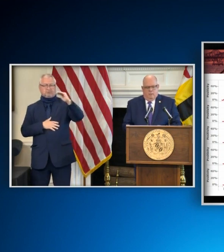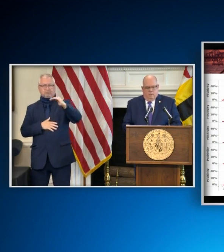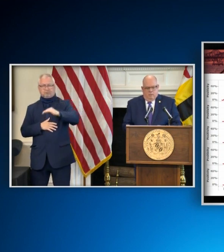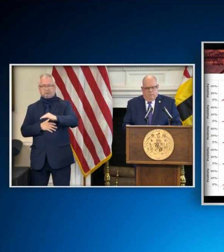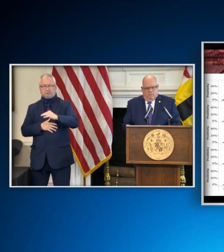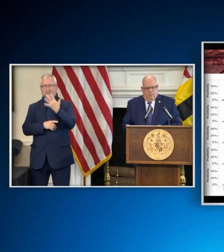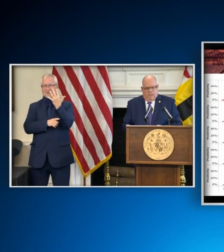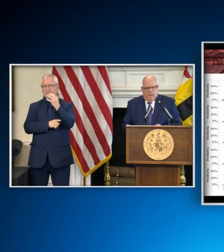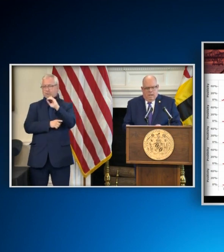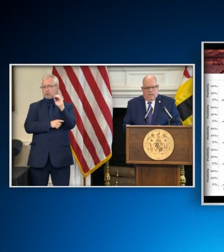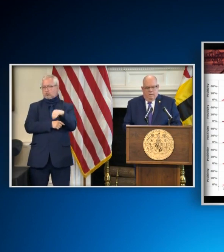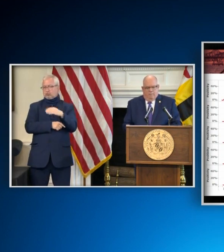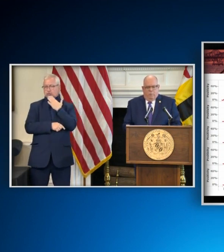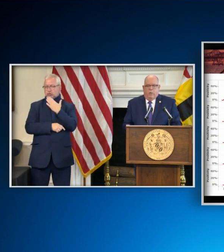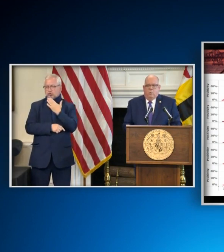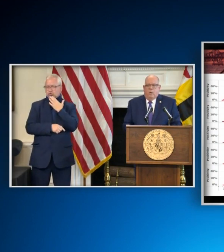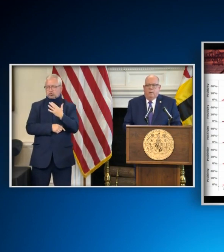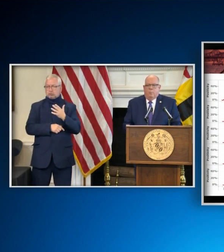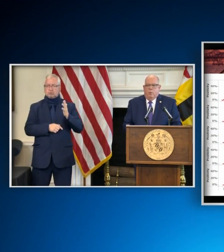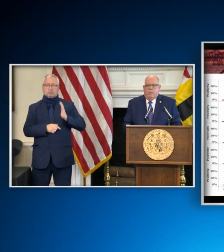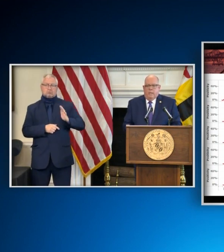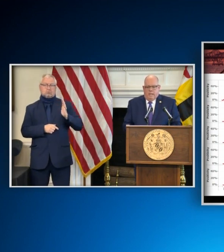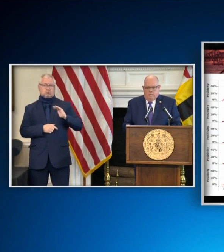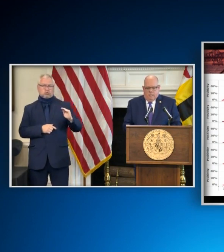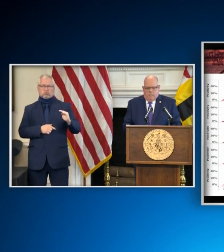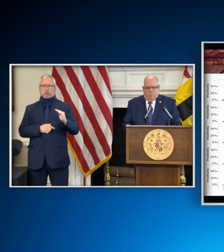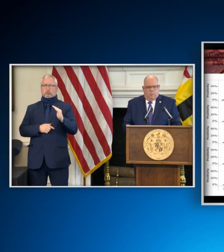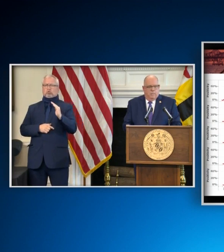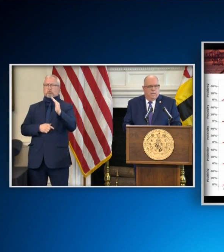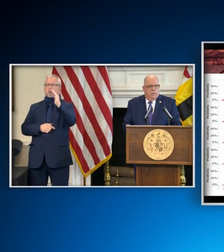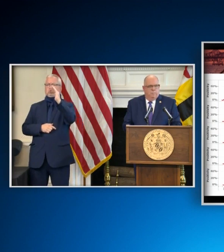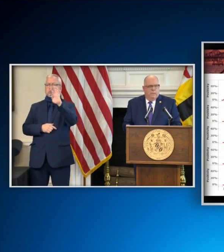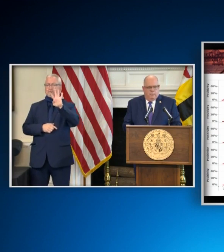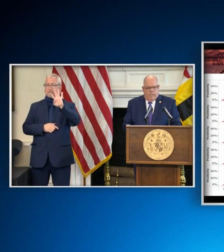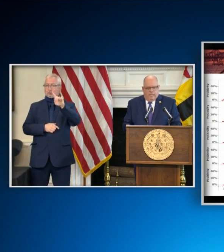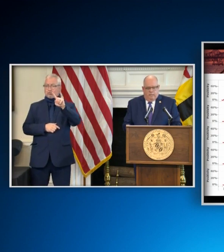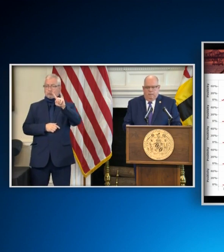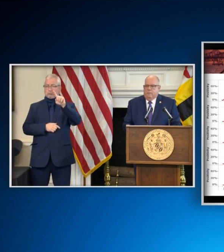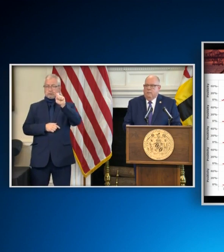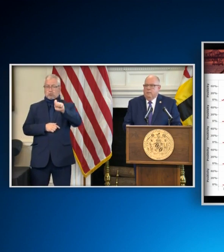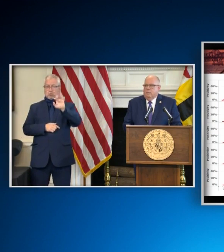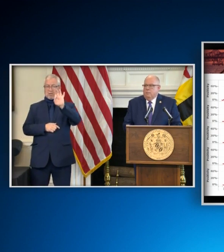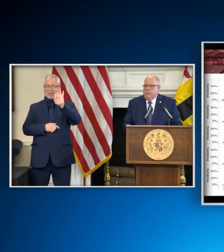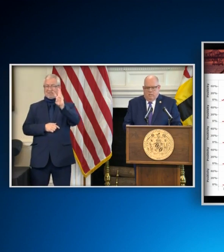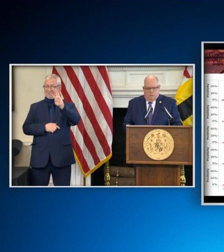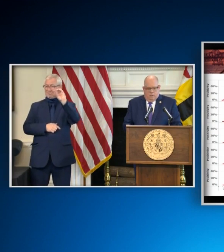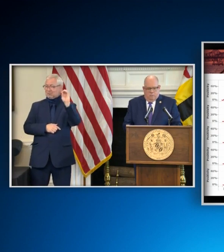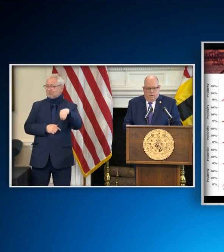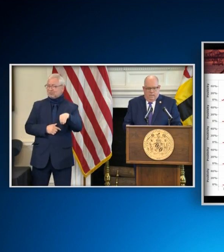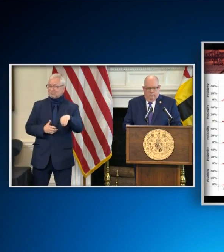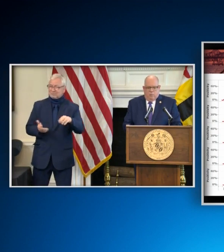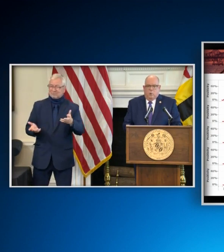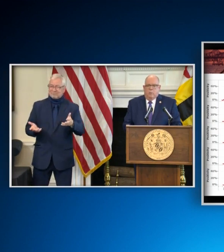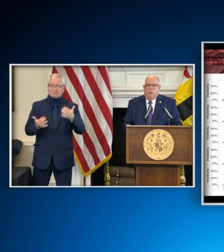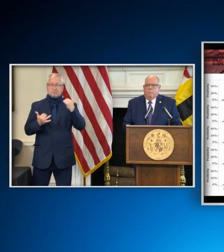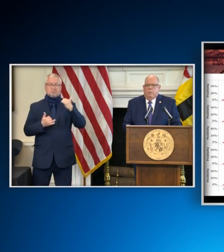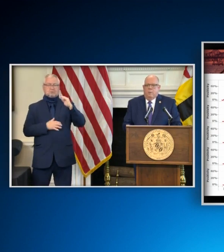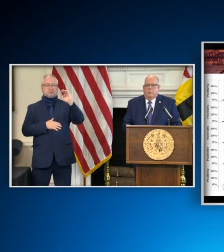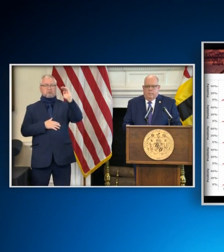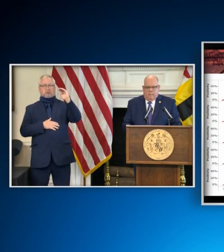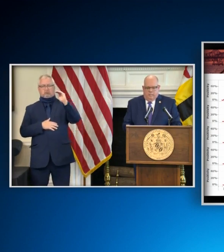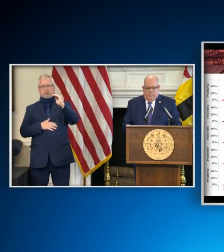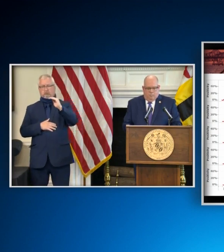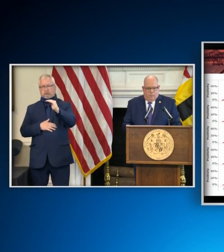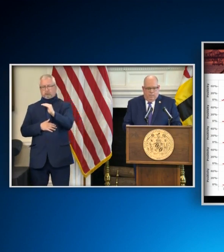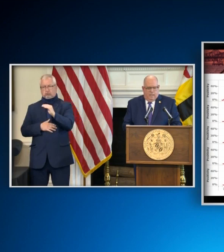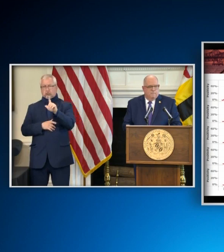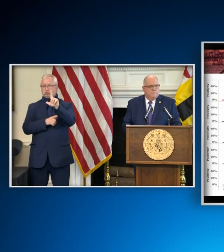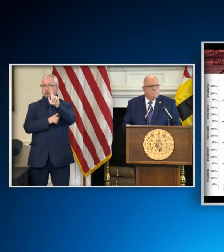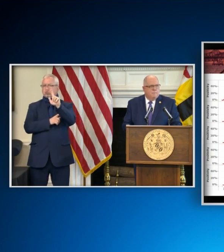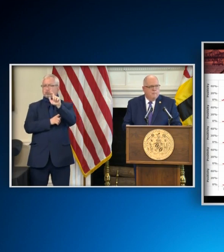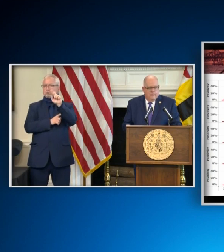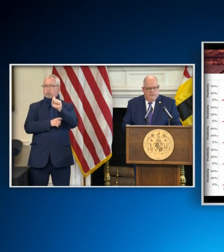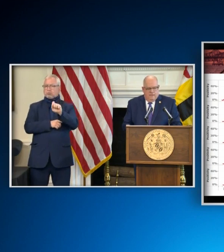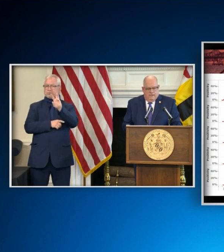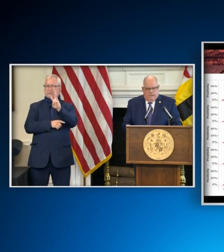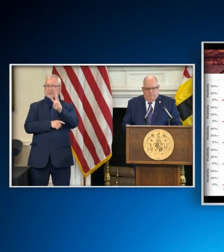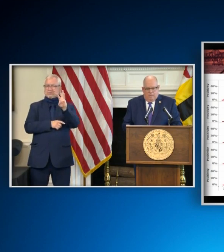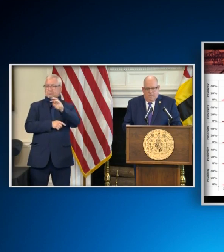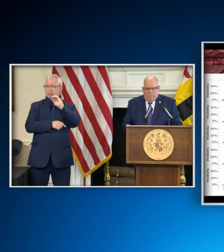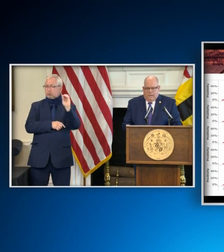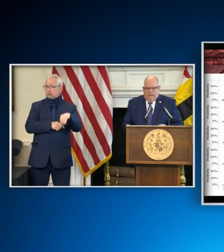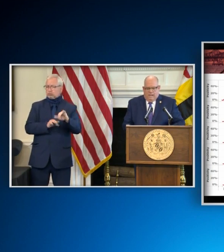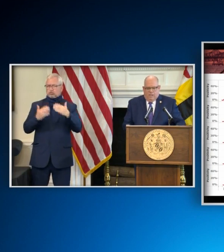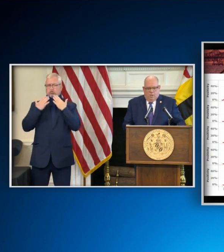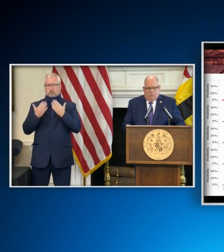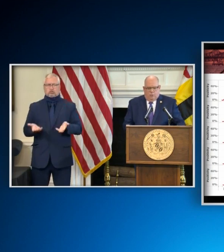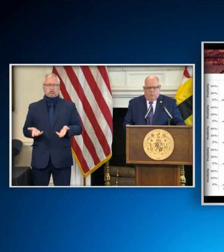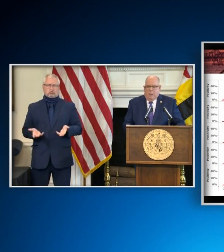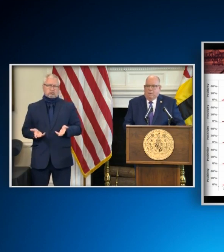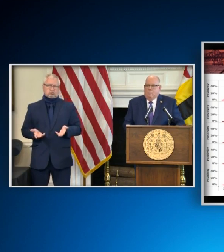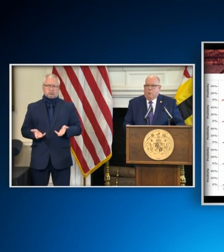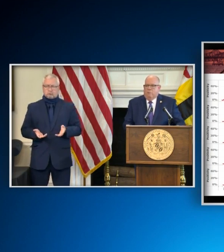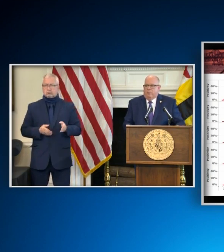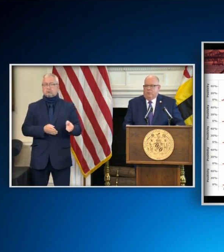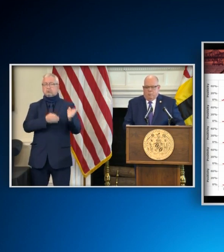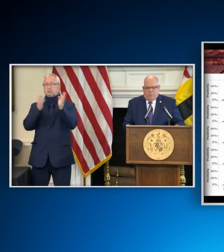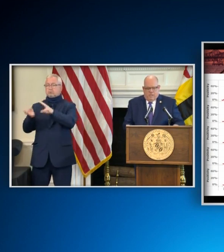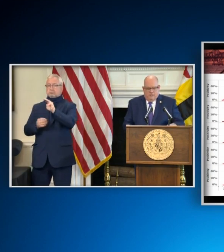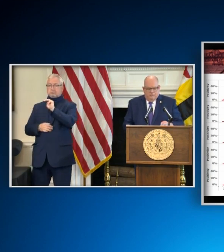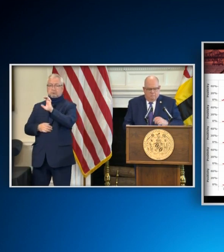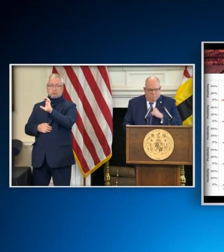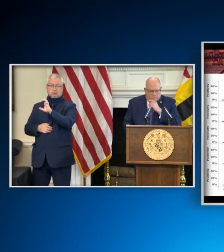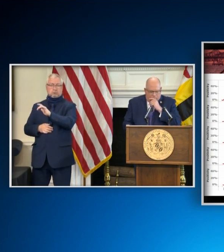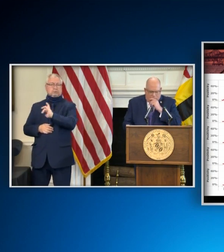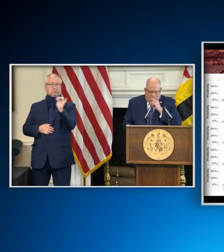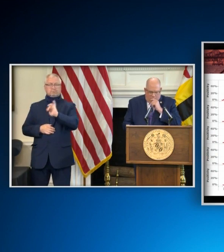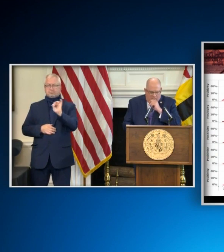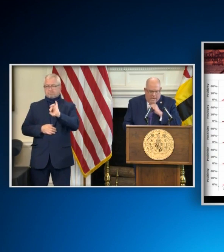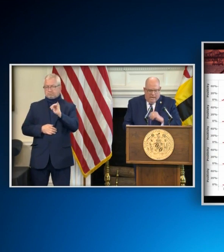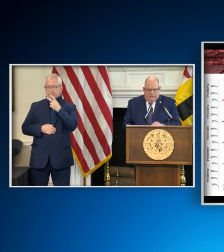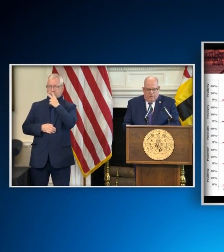THE POSITIVITY RATE AND PRINCE GEORGE’S COUNTY HAS DROPPED BY 50%, FROM A HIGH OF 41.96% ON MAY 2, TO A CURRENT RATE OF 21.6%.